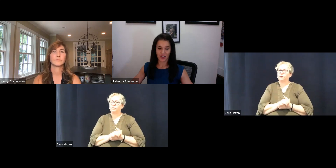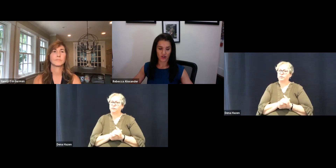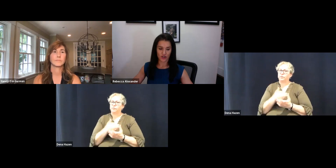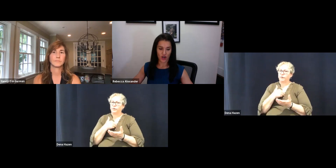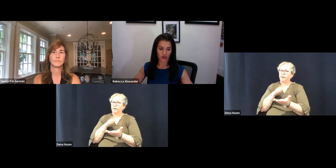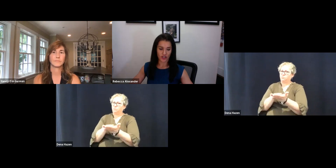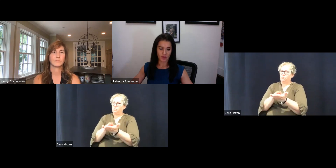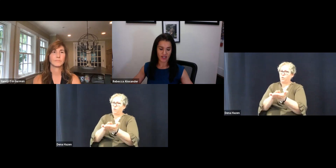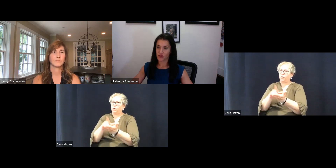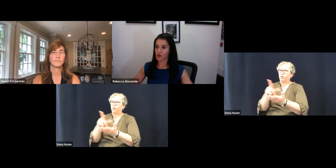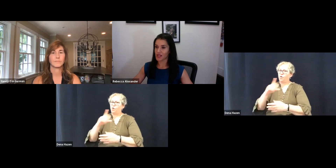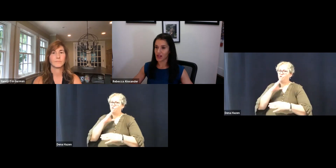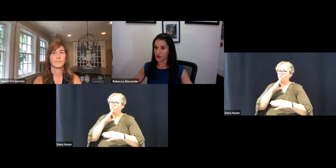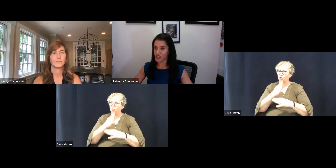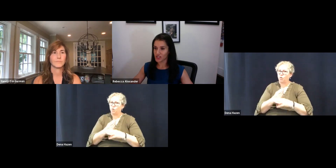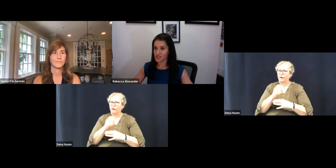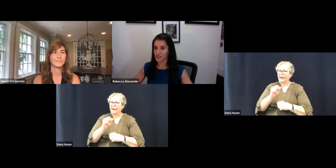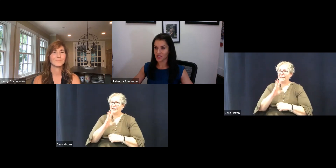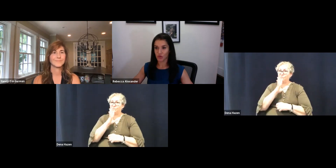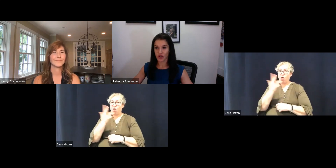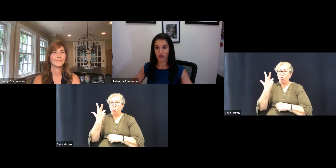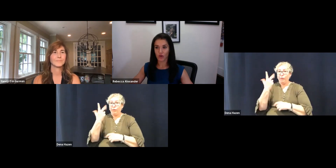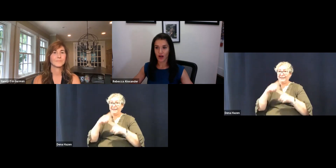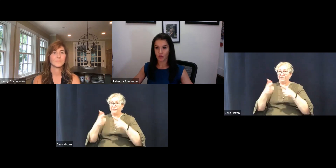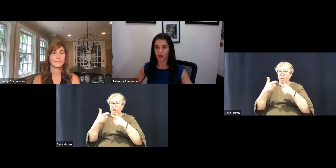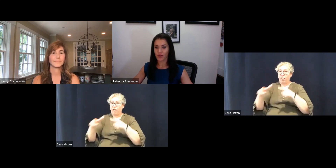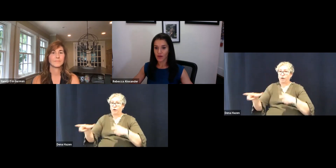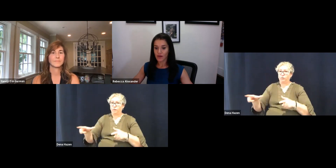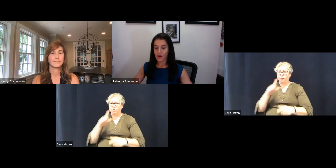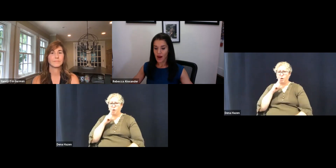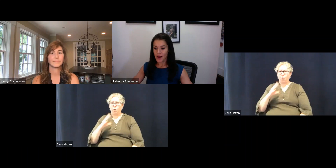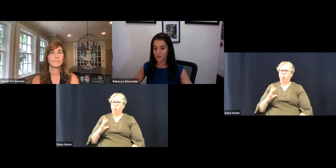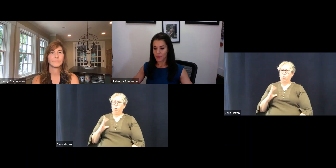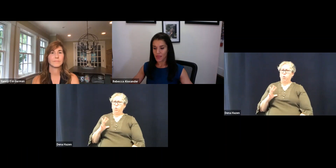that your daughter speaks three languages. That's pretty incredible.